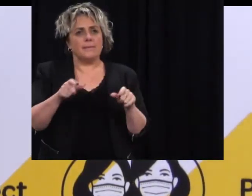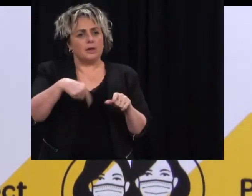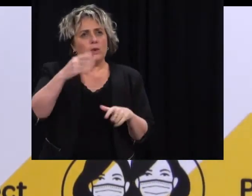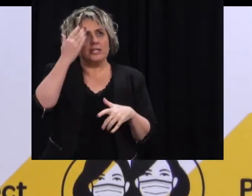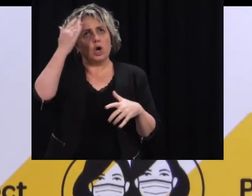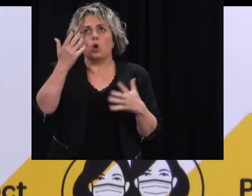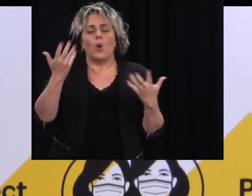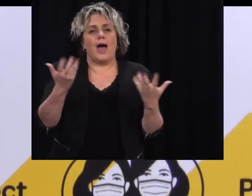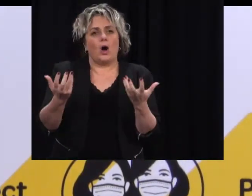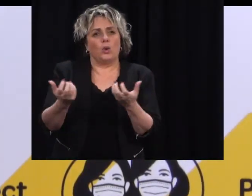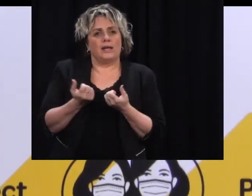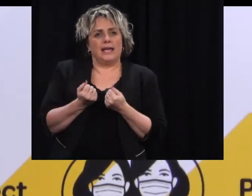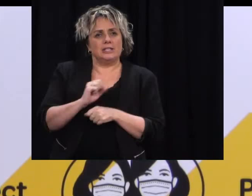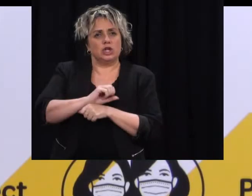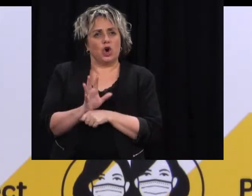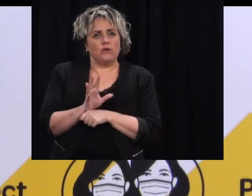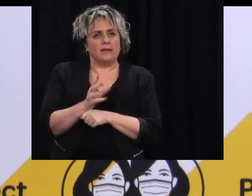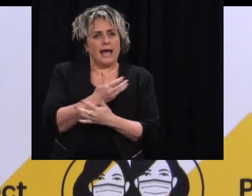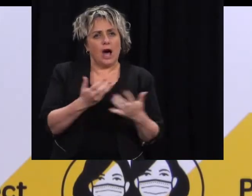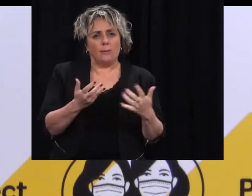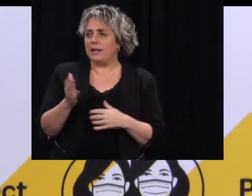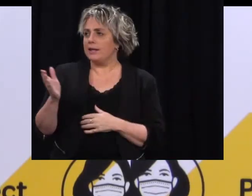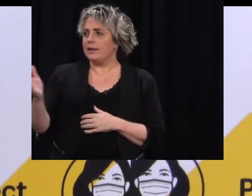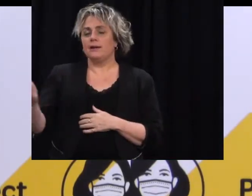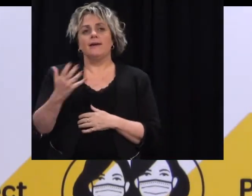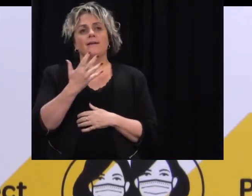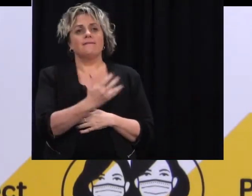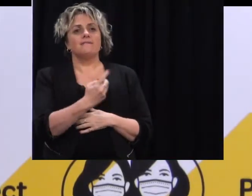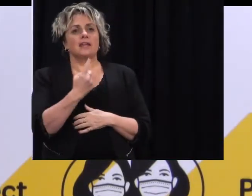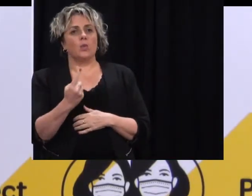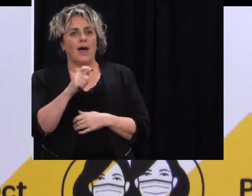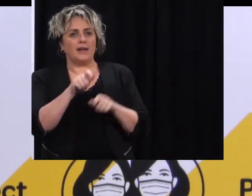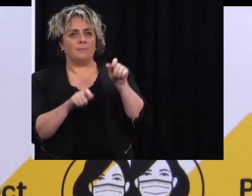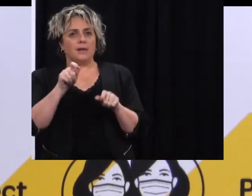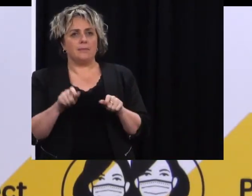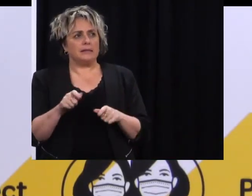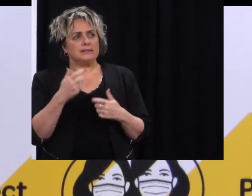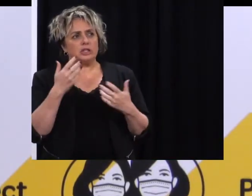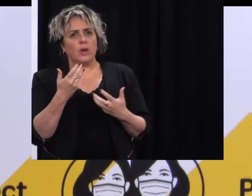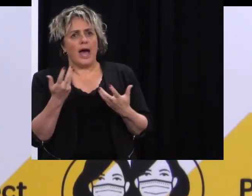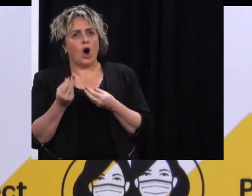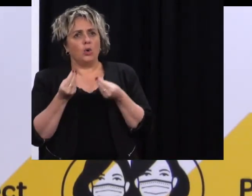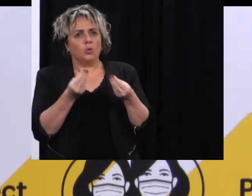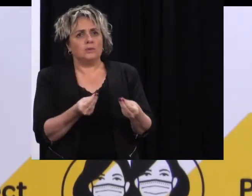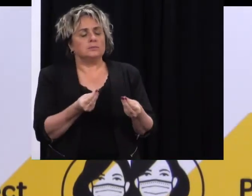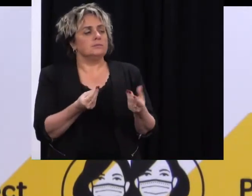how many cases are able to be linked back to the outbreak epidemiologically or by